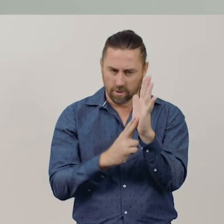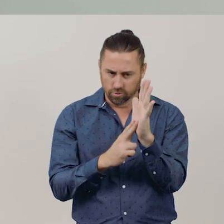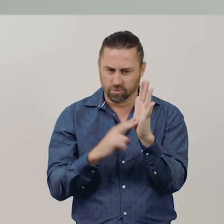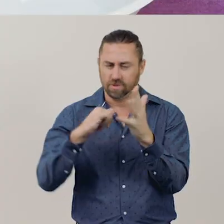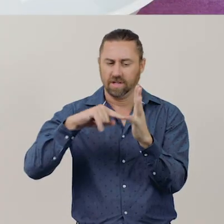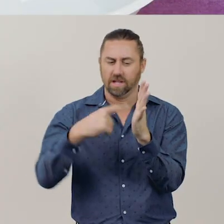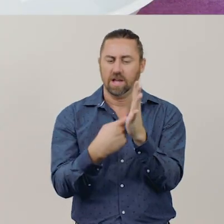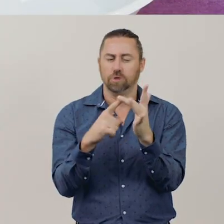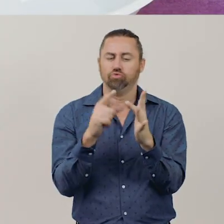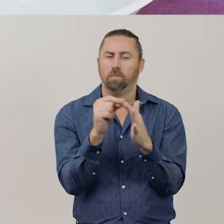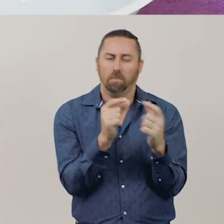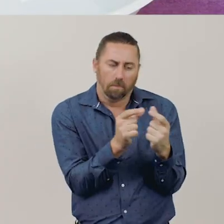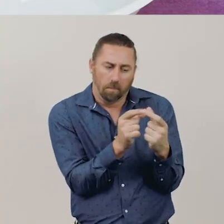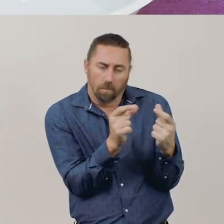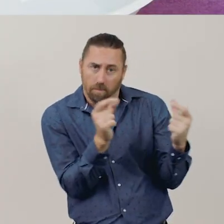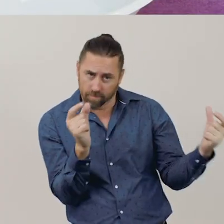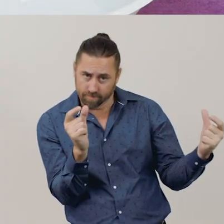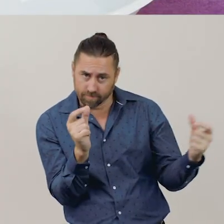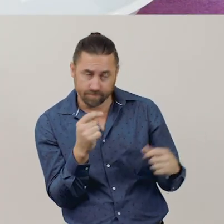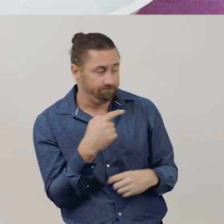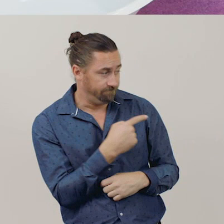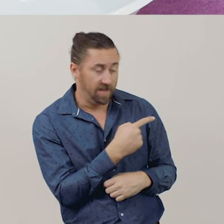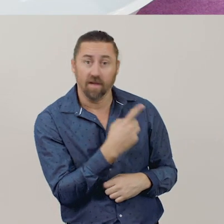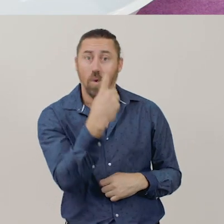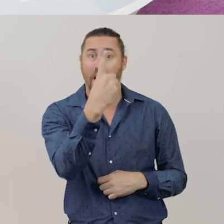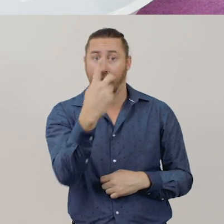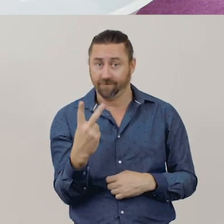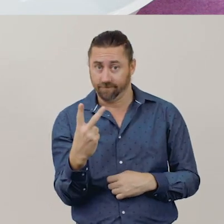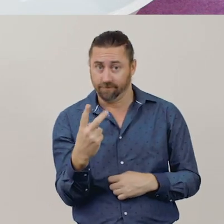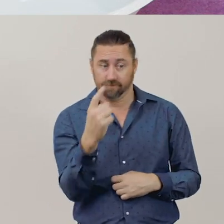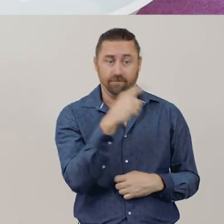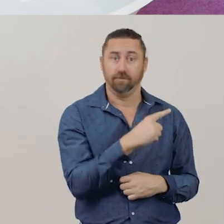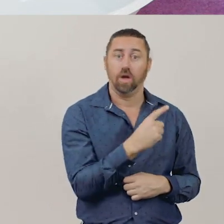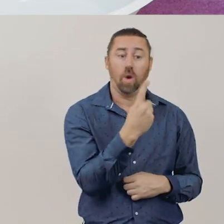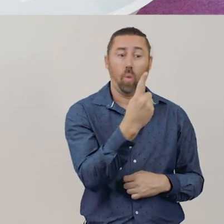These are the fraction strips for halves, quarters and eighths.